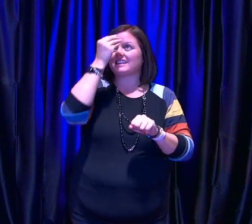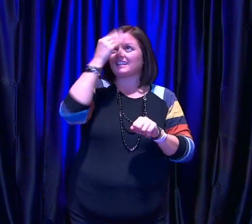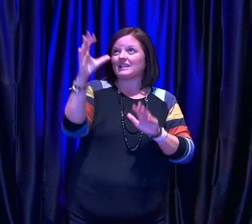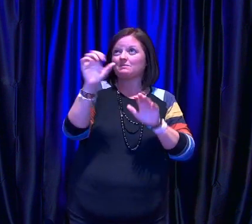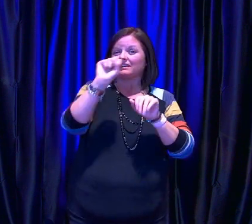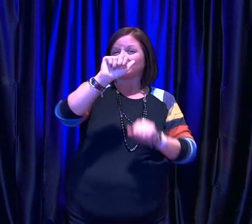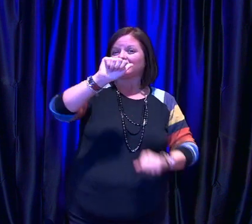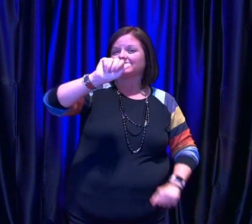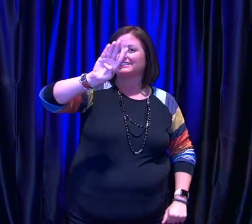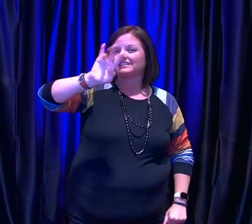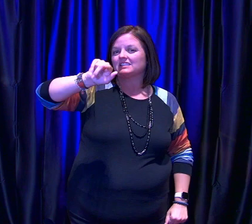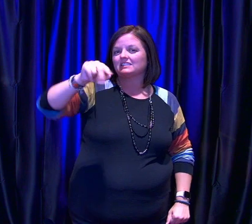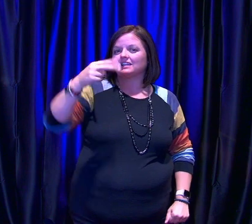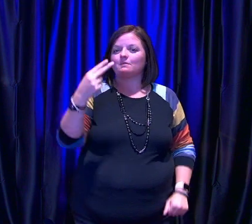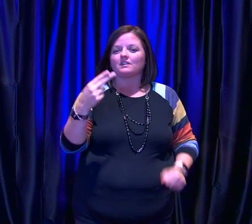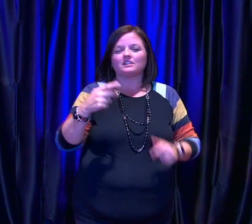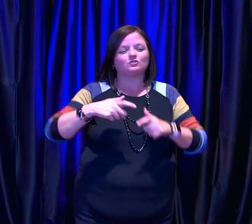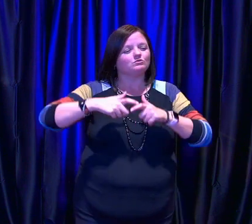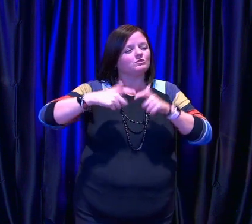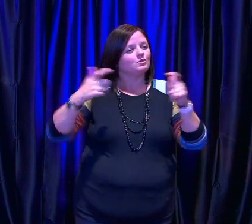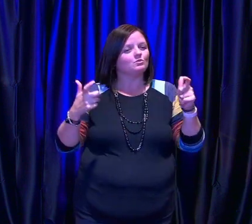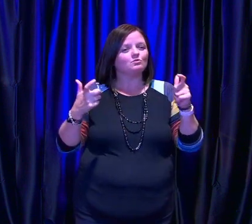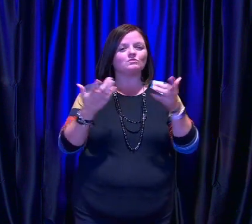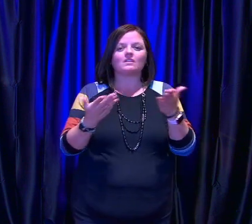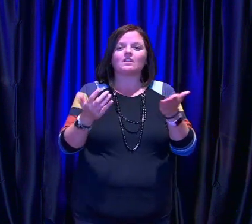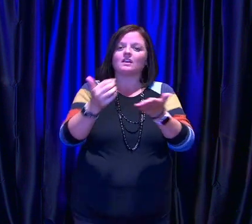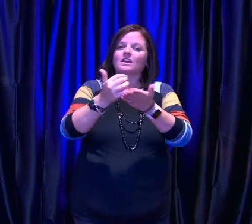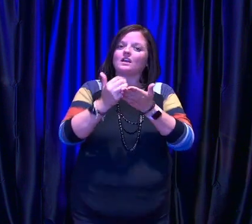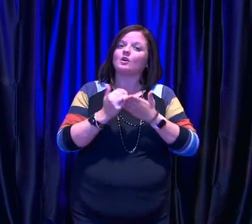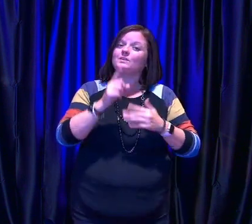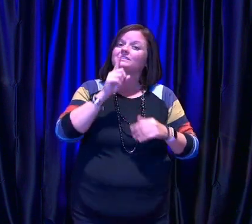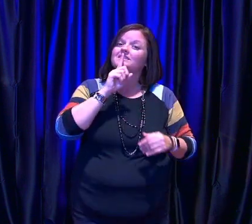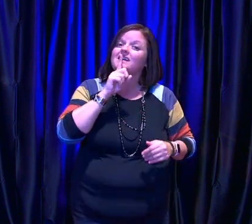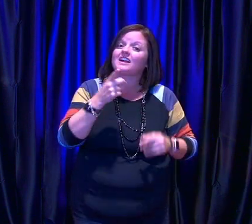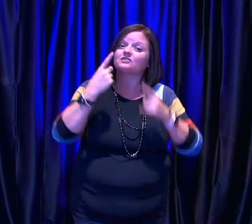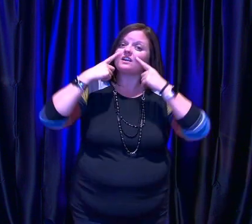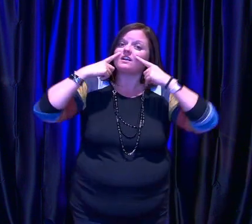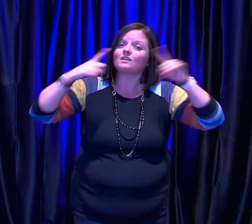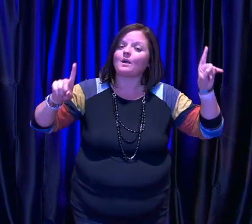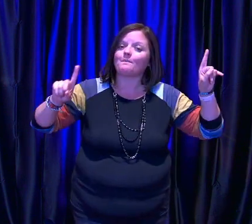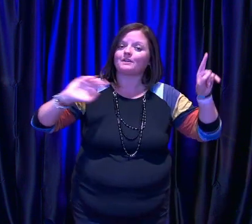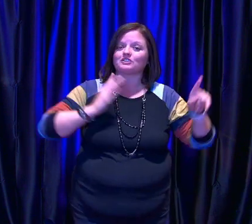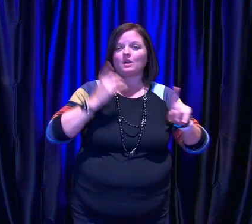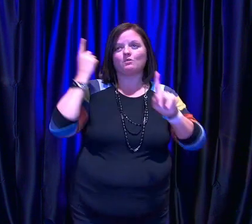is this huge thing that will help us actually accomplish our goal and that's